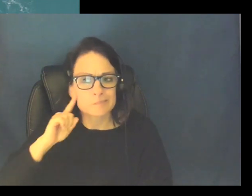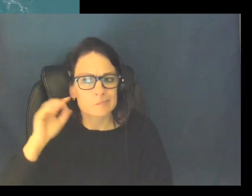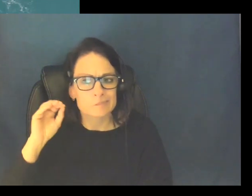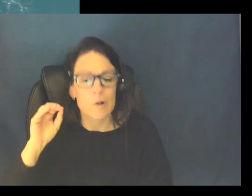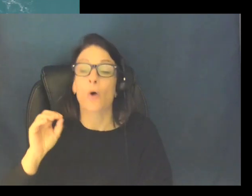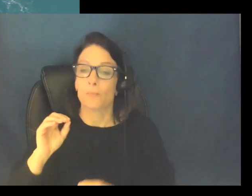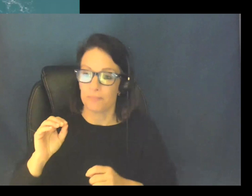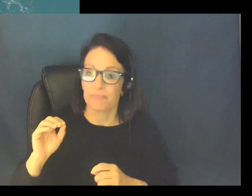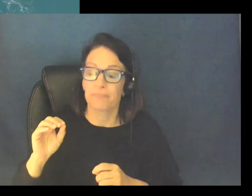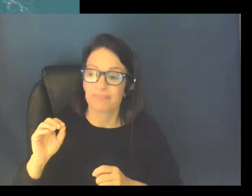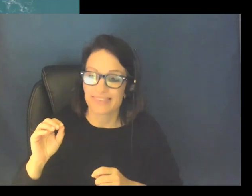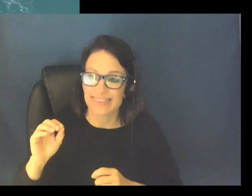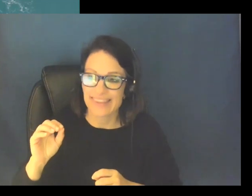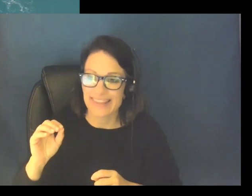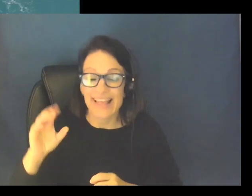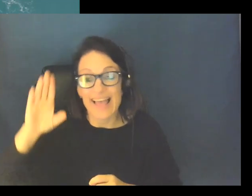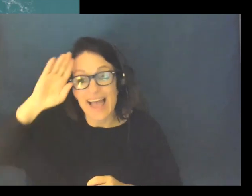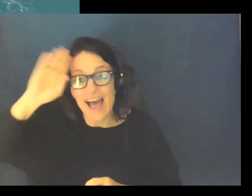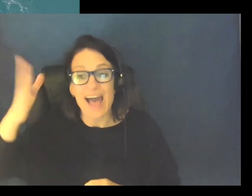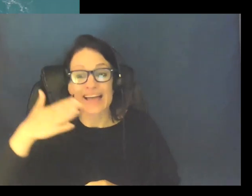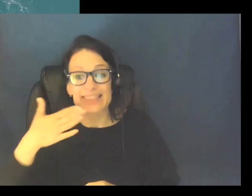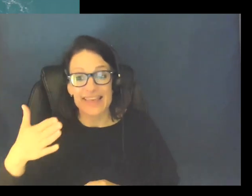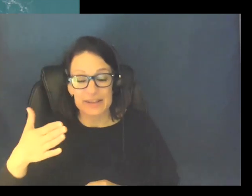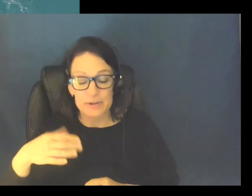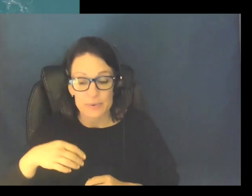Par each one of us needs to protect every single habitat, every single forest, no matter how big or small to help biodiversity thrive. Please listen to our voices this time. Biodiversity. Please protect forests and other ecosystems for my generation and future generations. Thank you for letting me speak today. I will leave you with this voices from the forest.